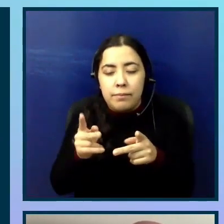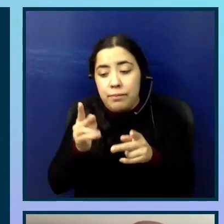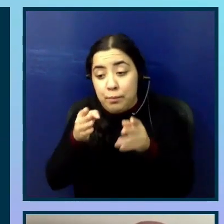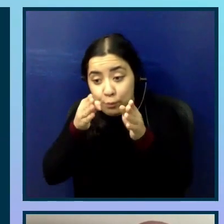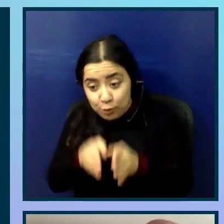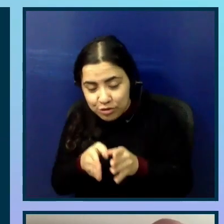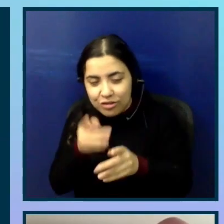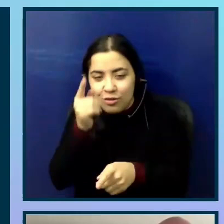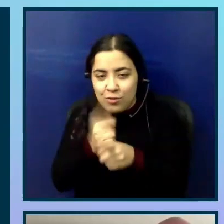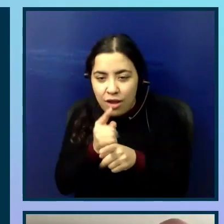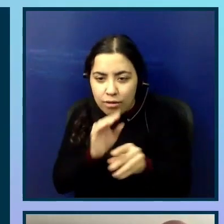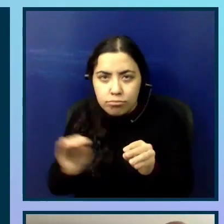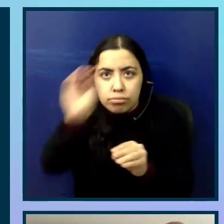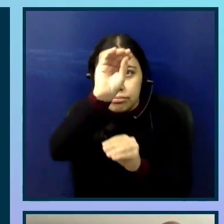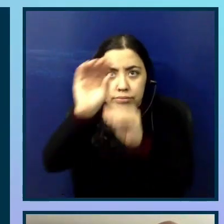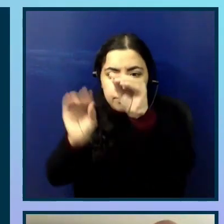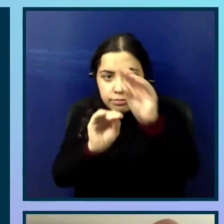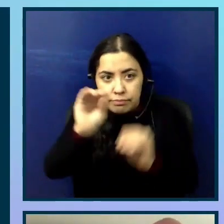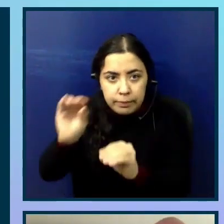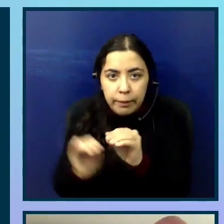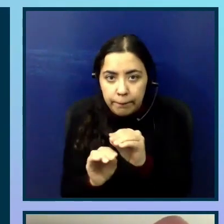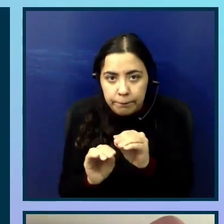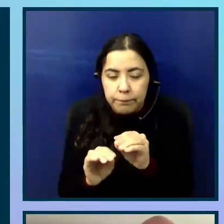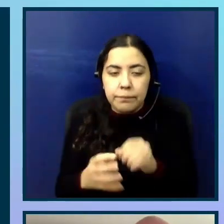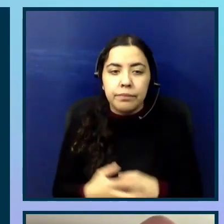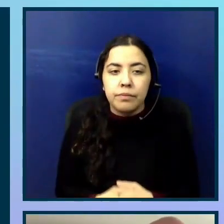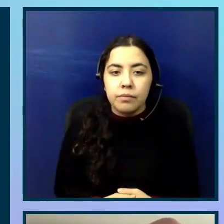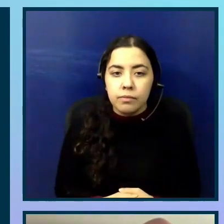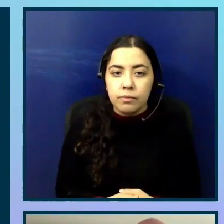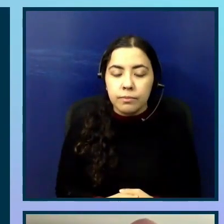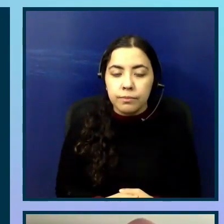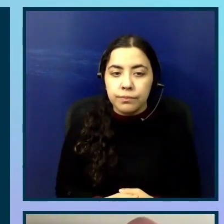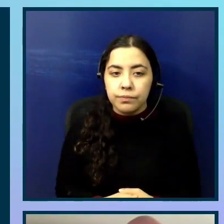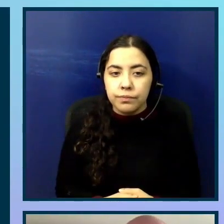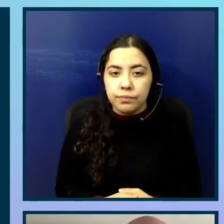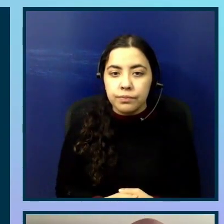And then sort of we've taken this beyond that. And we started combining different types of data,